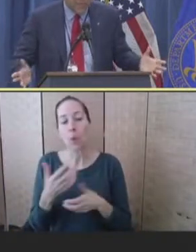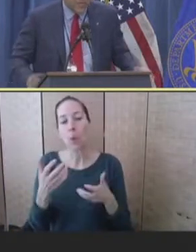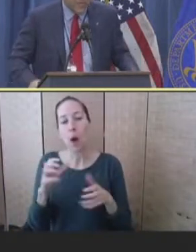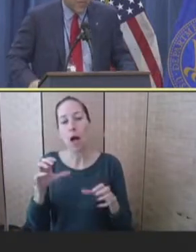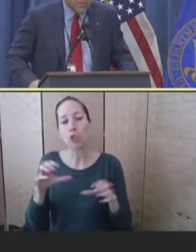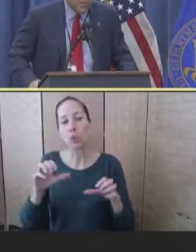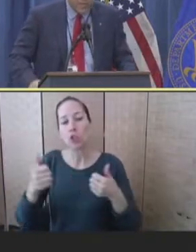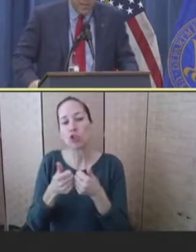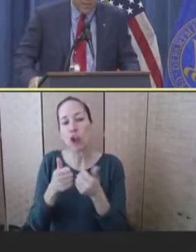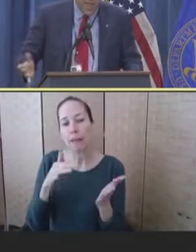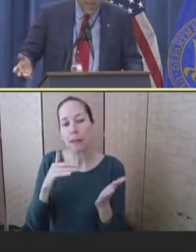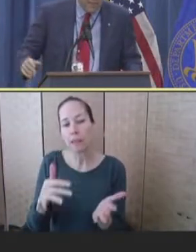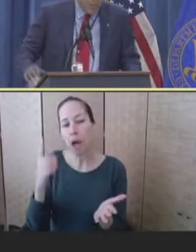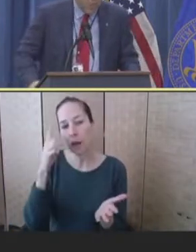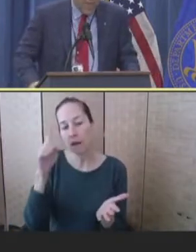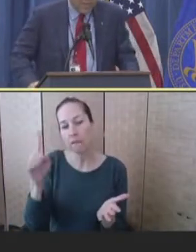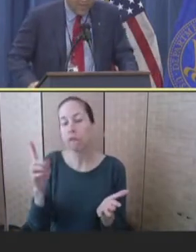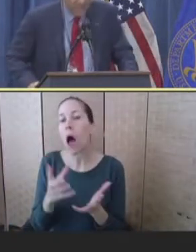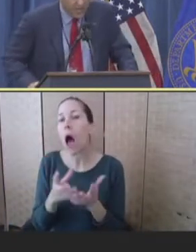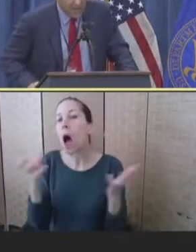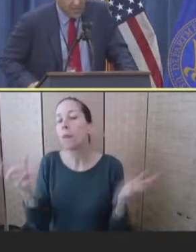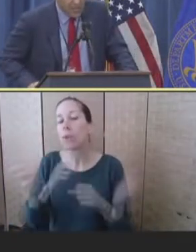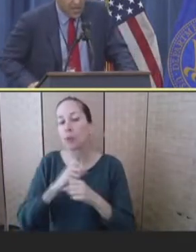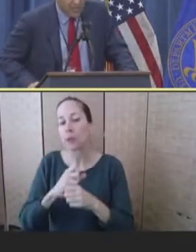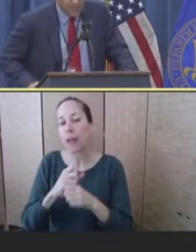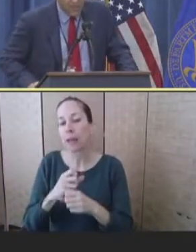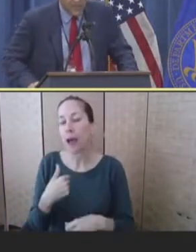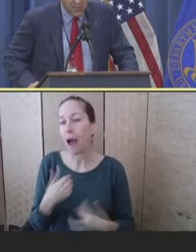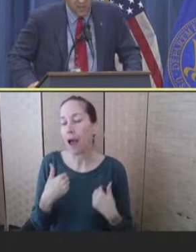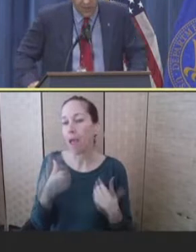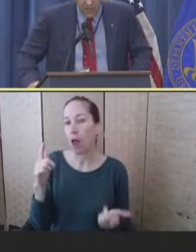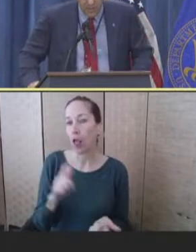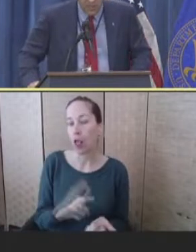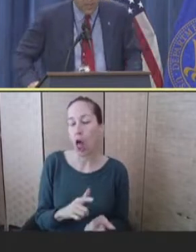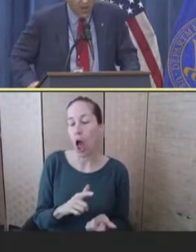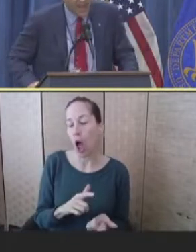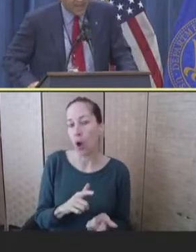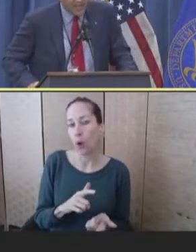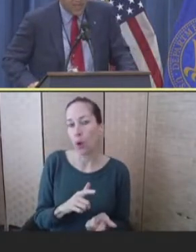So, for example, I have a low PAIV avian H10 influenza virus that's under IND that could